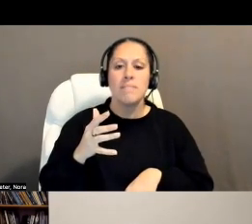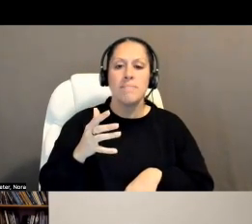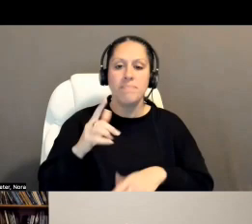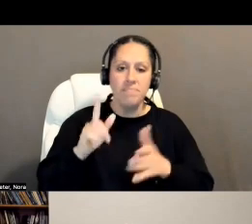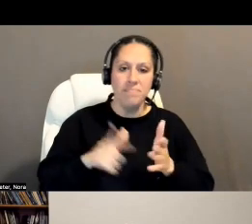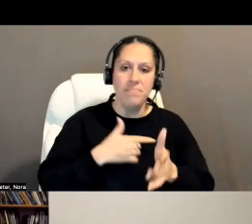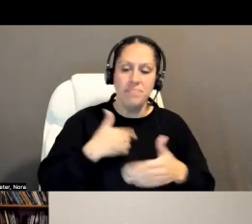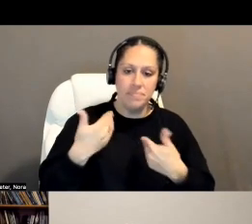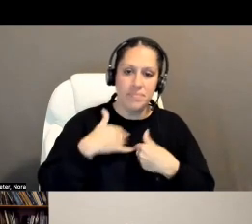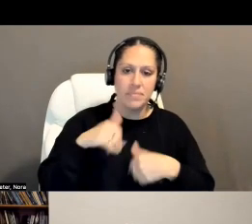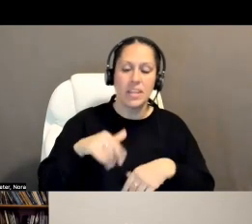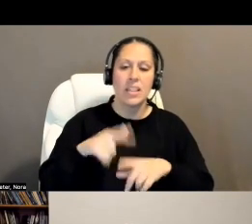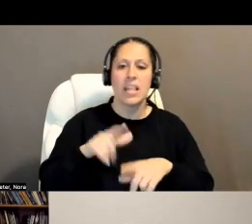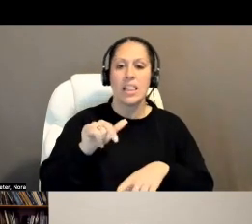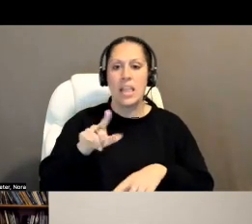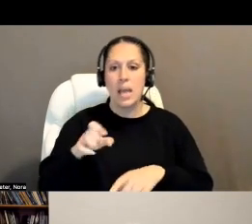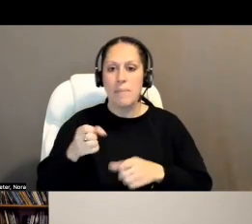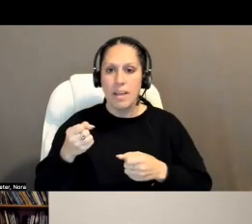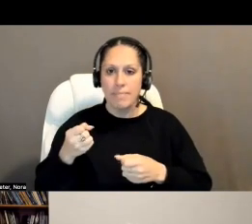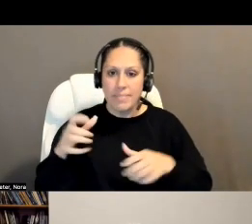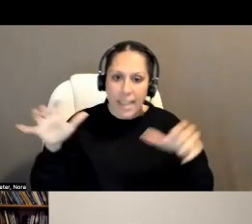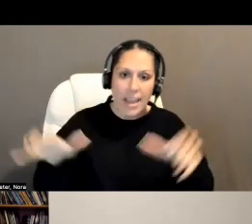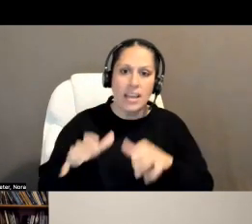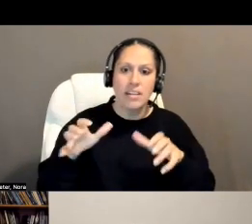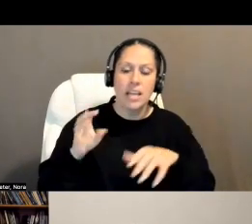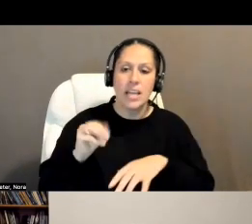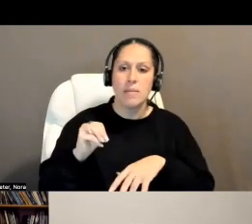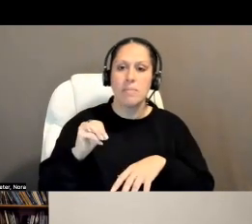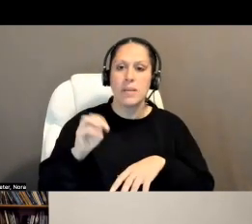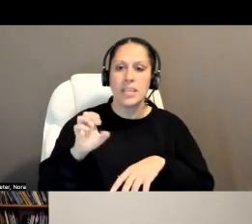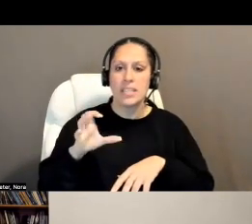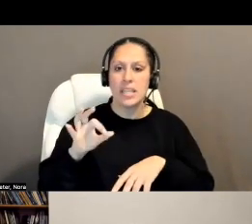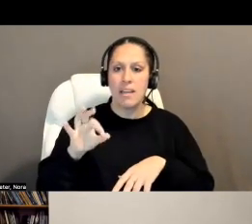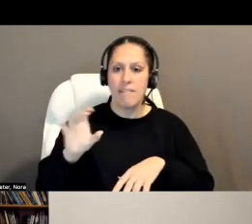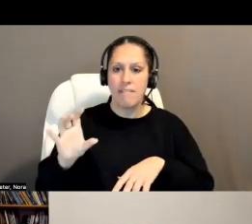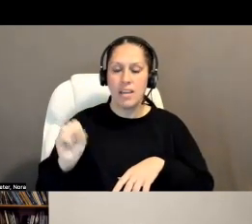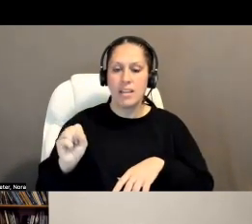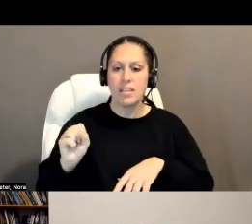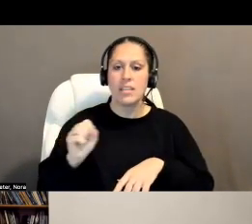Lyme, then the Lyme activated, um, MECFS and Dysautonomia, and then...